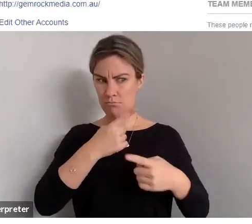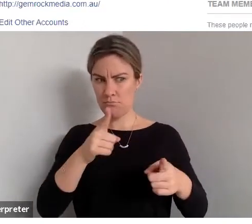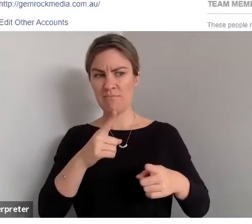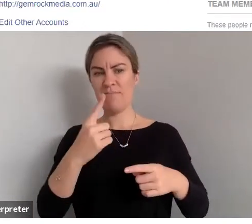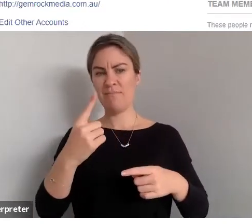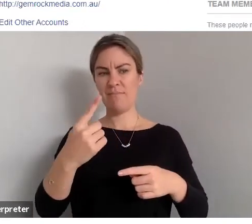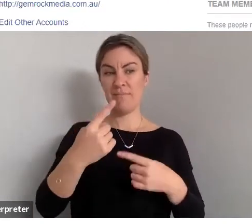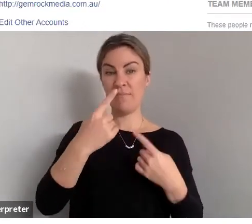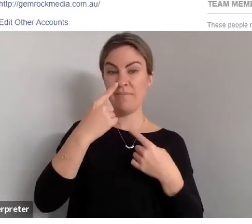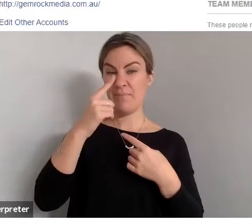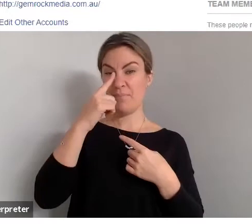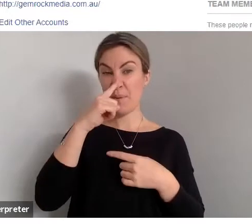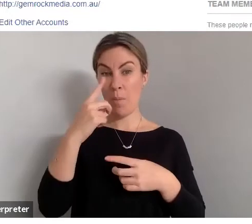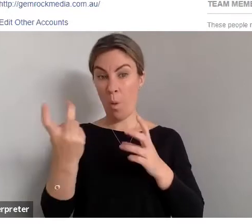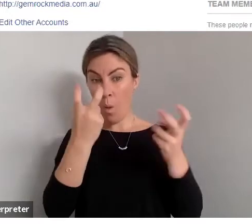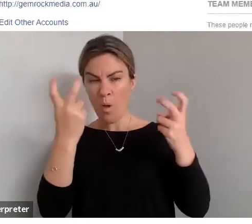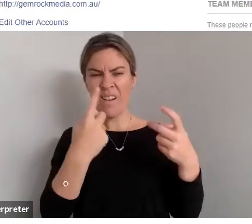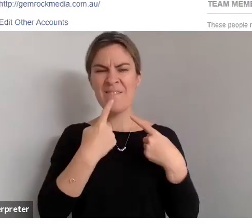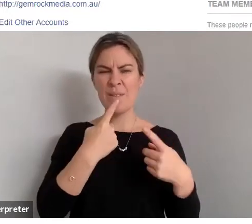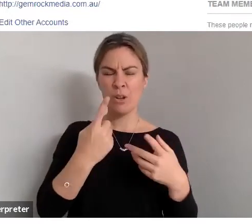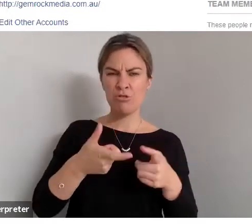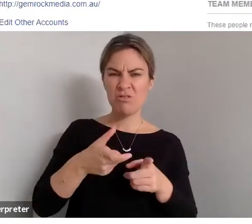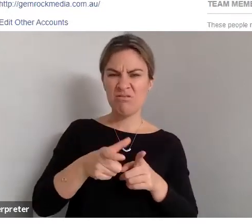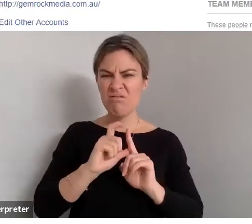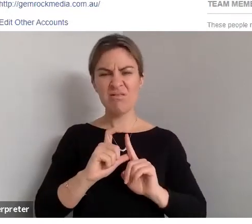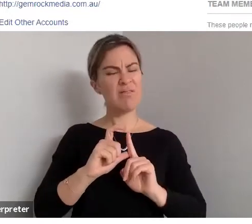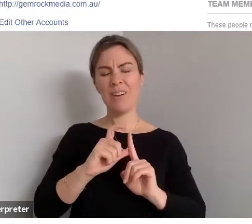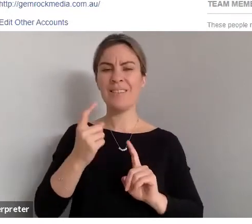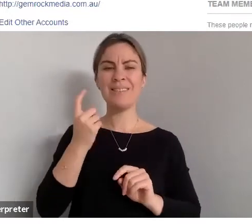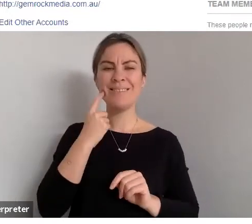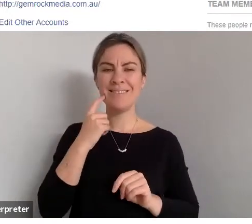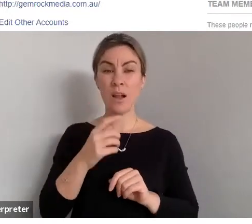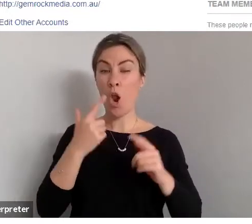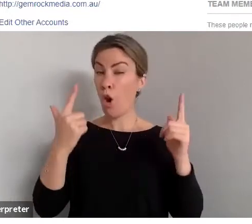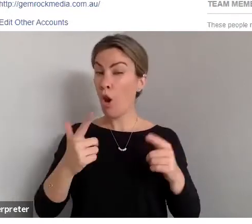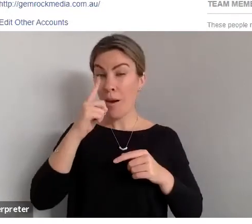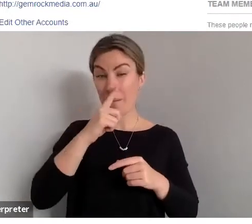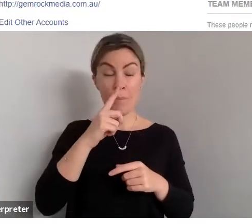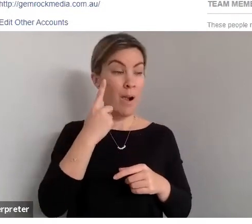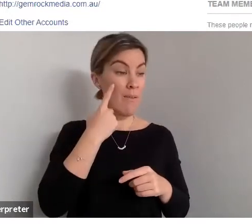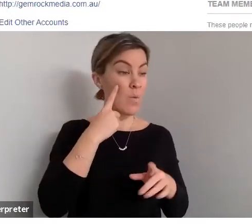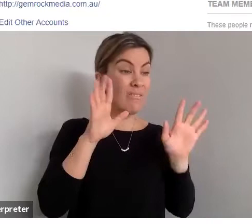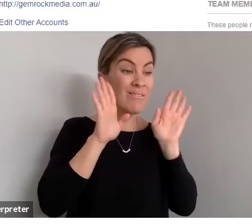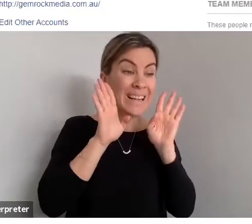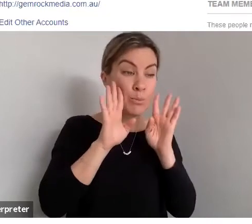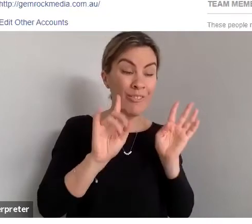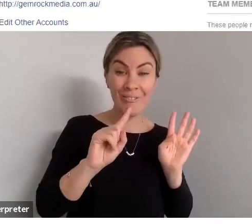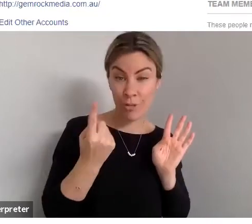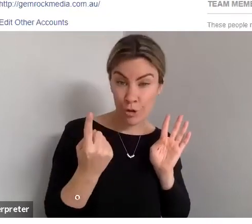A lot of people check Facebook before they go searching other